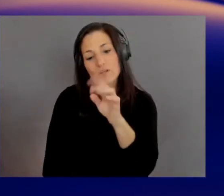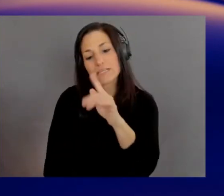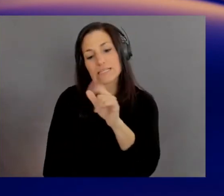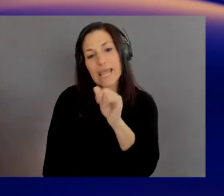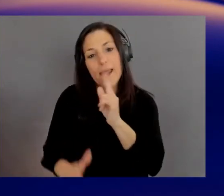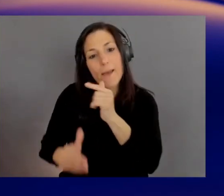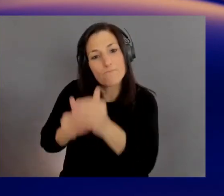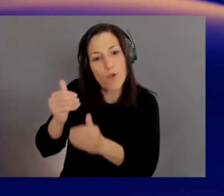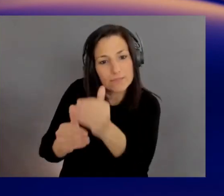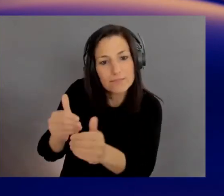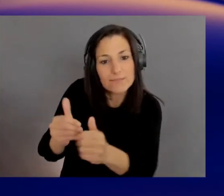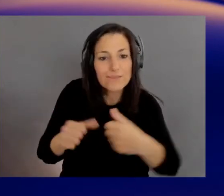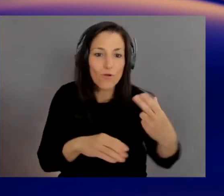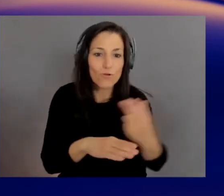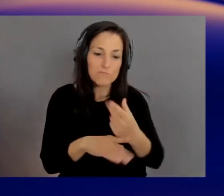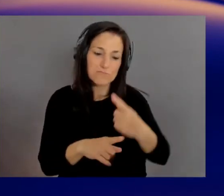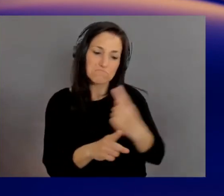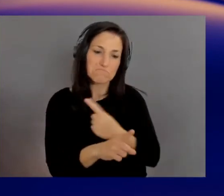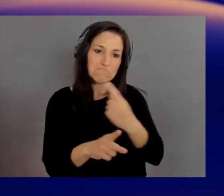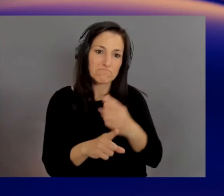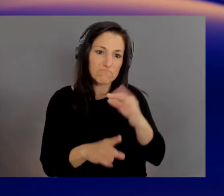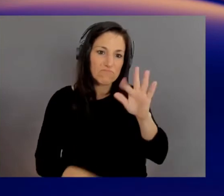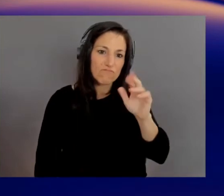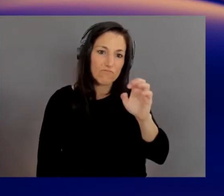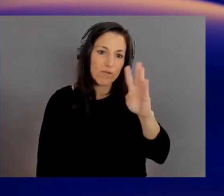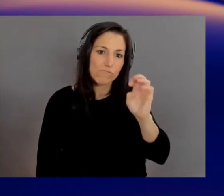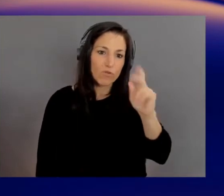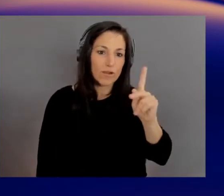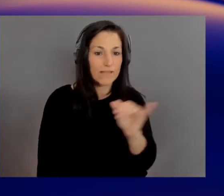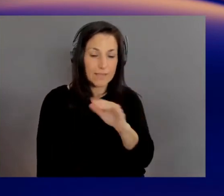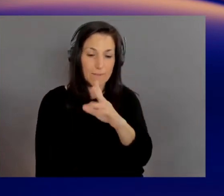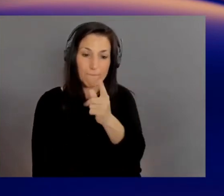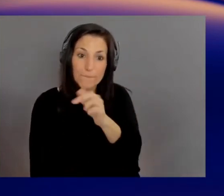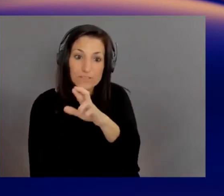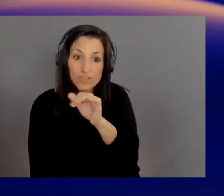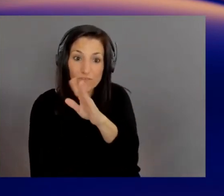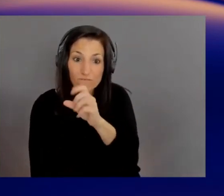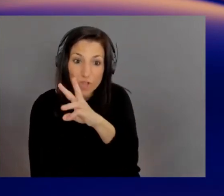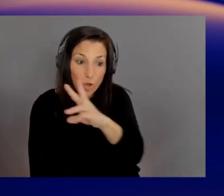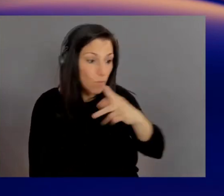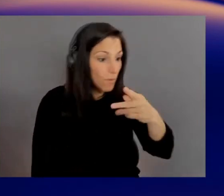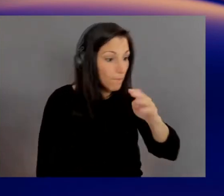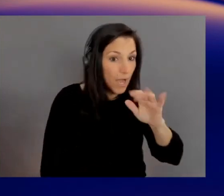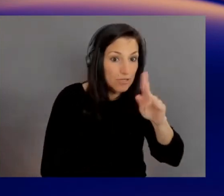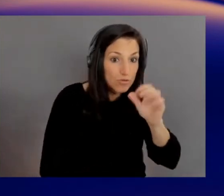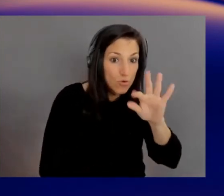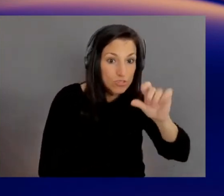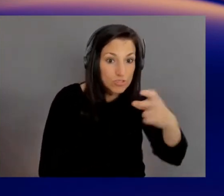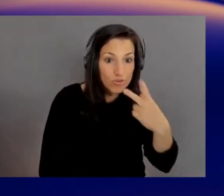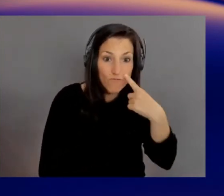common frameworks like TensorFlow or PyTorch for distributed training. So you need a lot of that functionality.